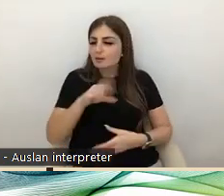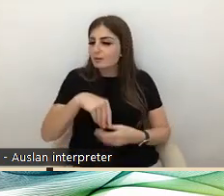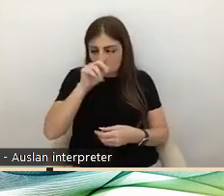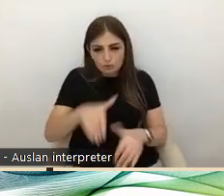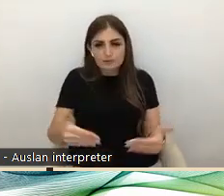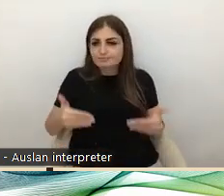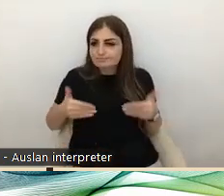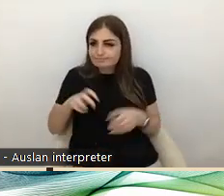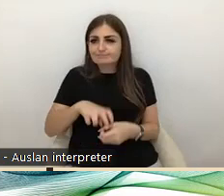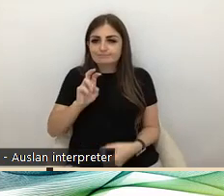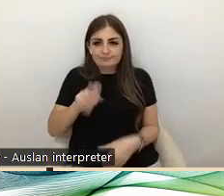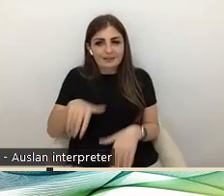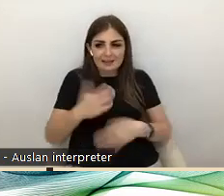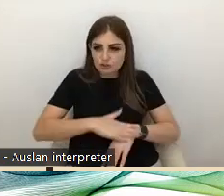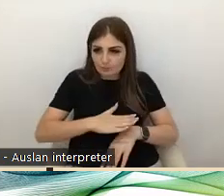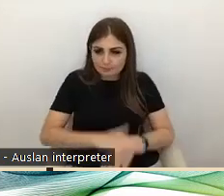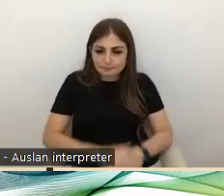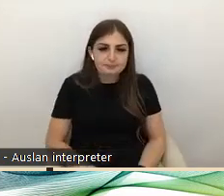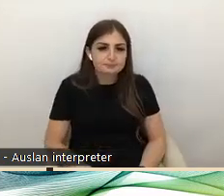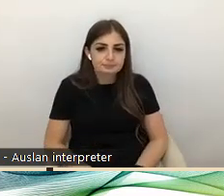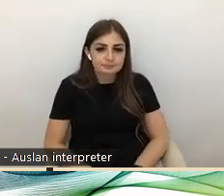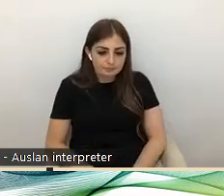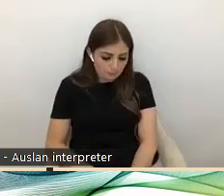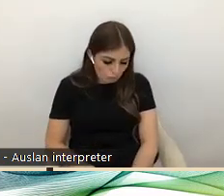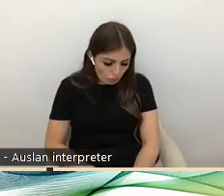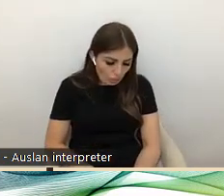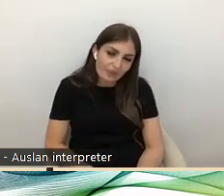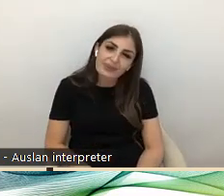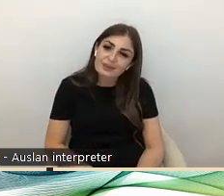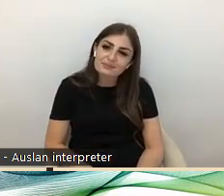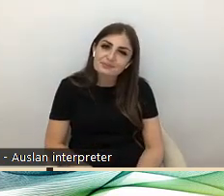Independent Expert Review.